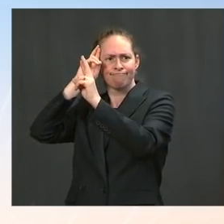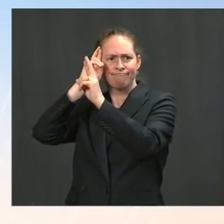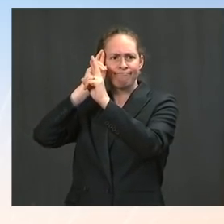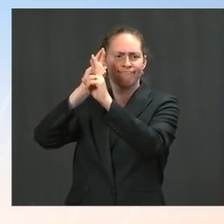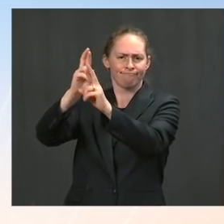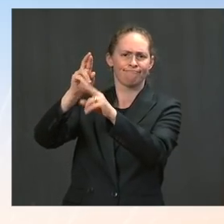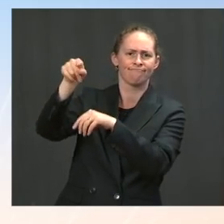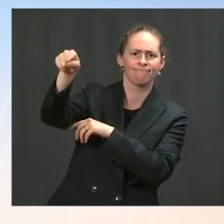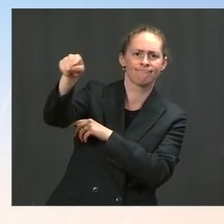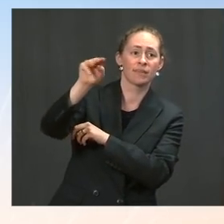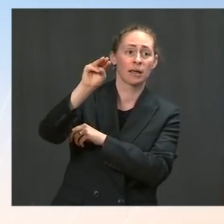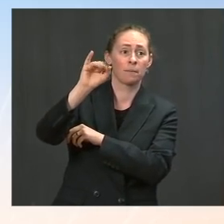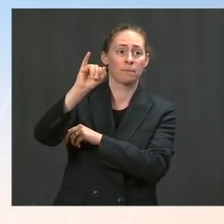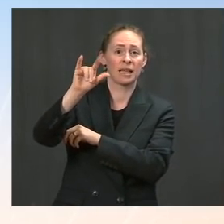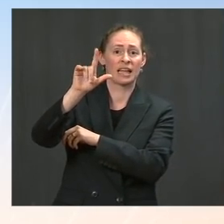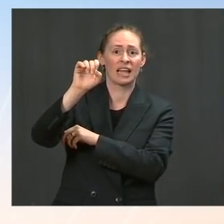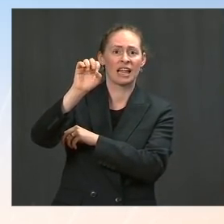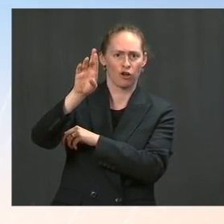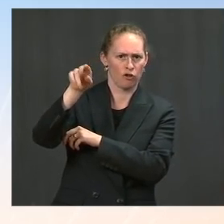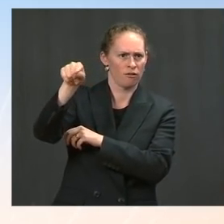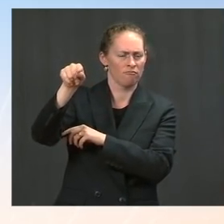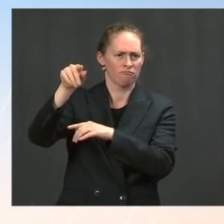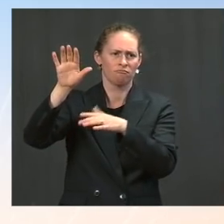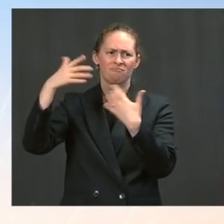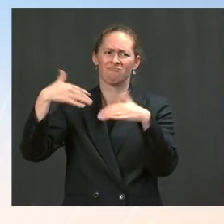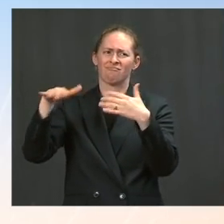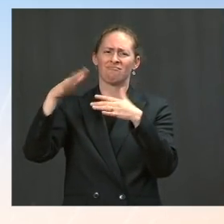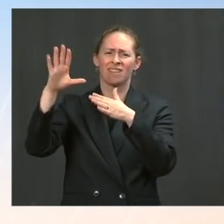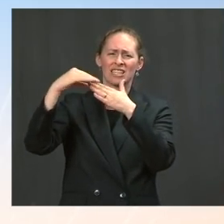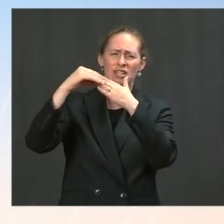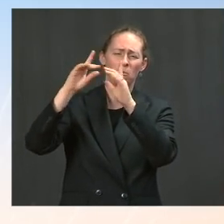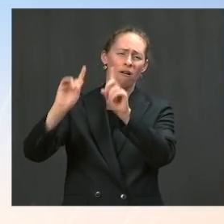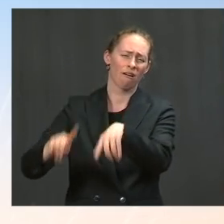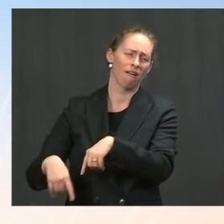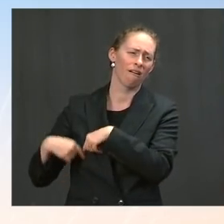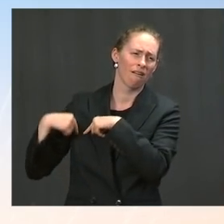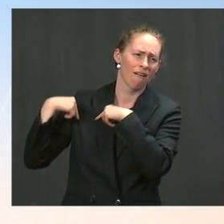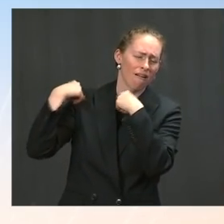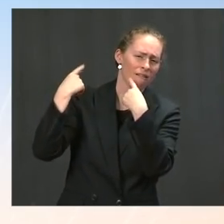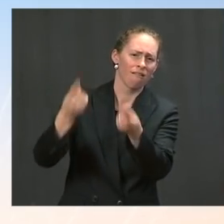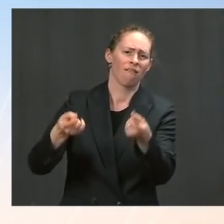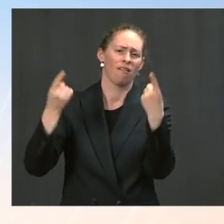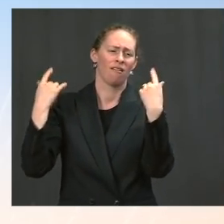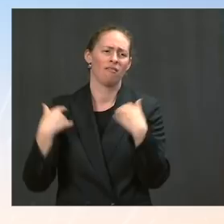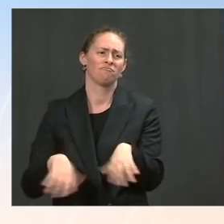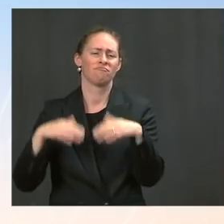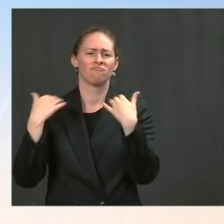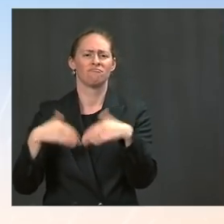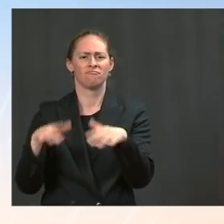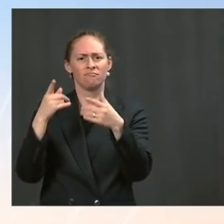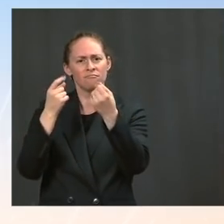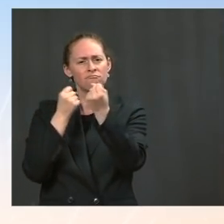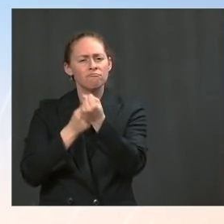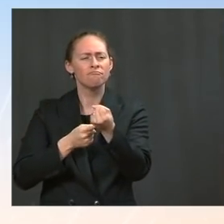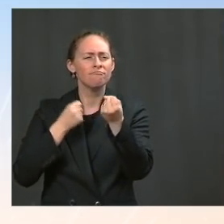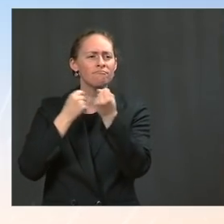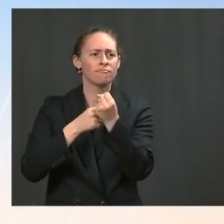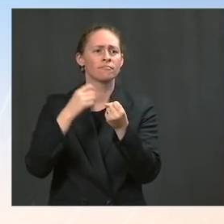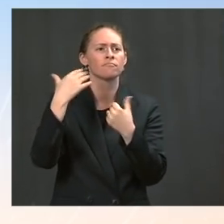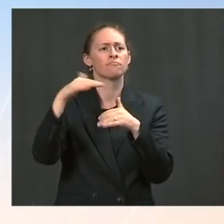on Wednesday, thank him for his outstanding leadership of the Resolute Support Mission, including overseeing the vast majority of our drawdown from Afghanistan,